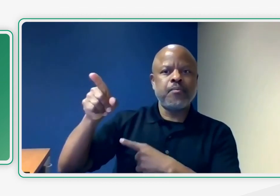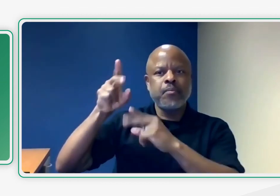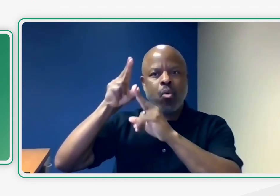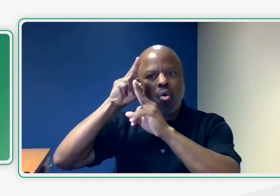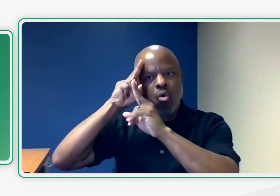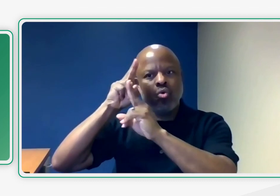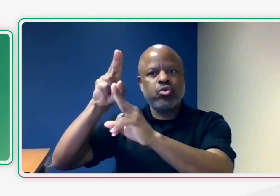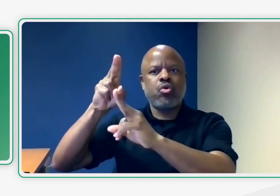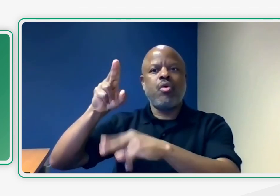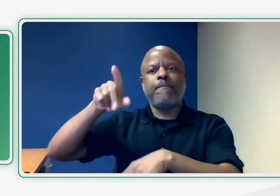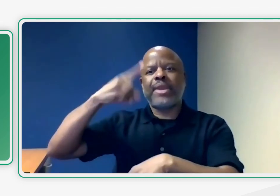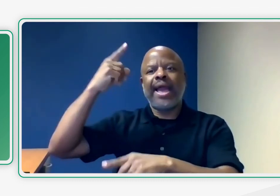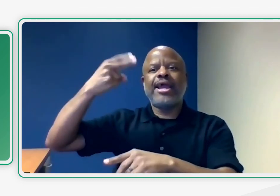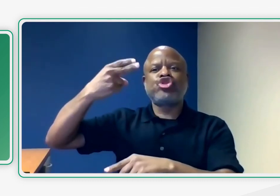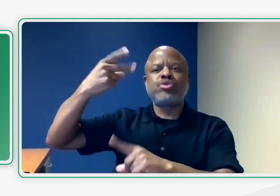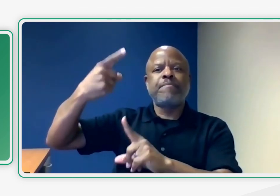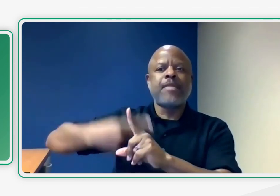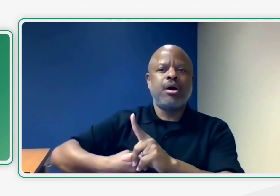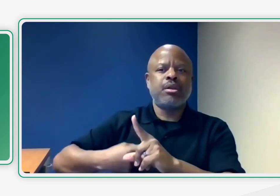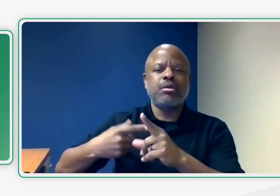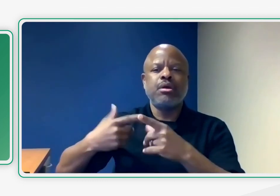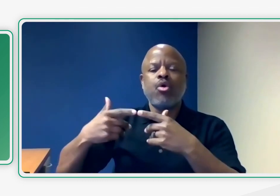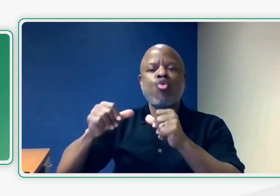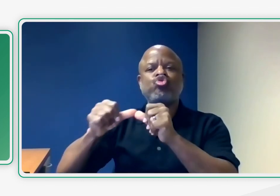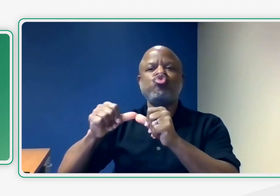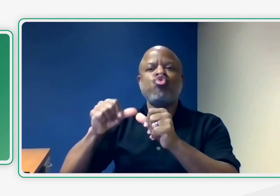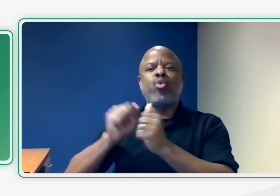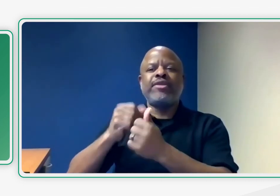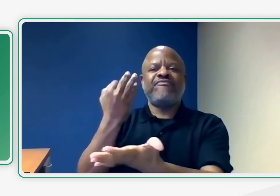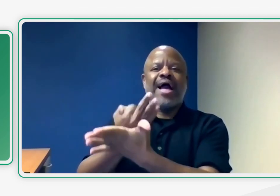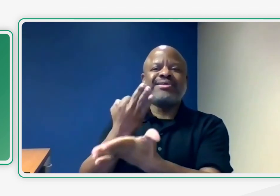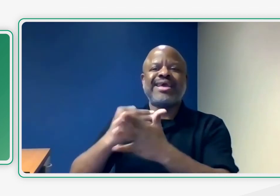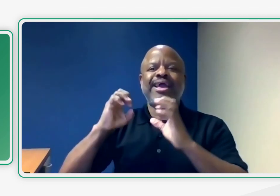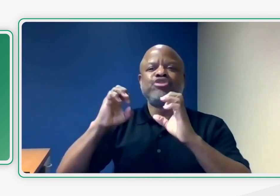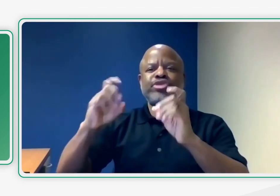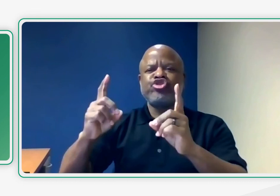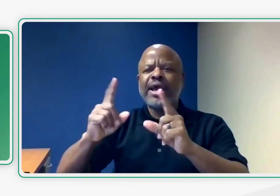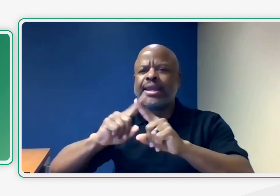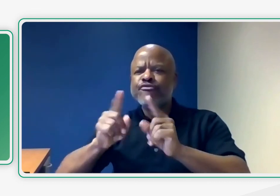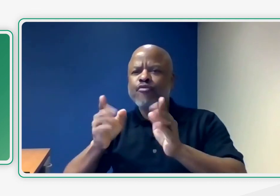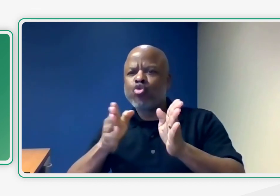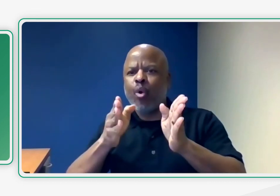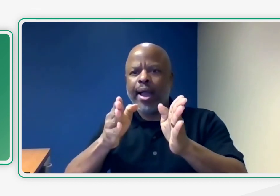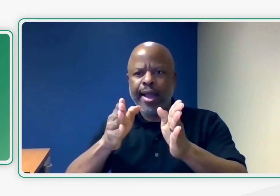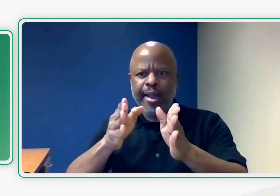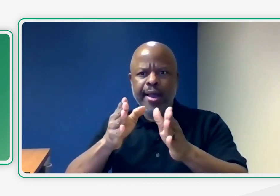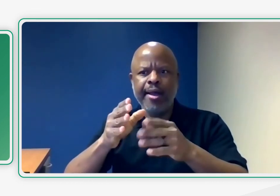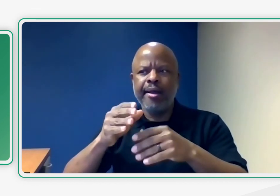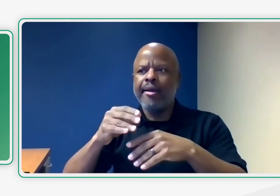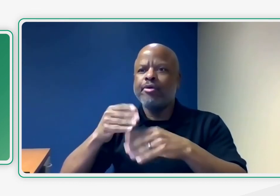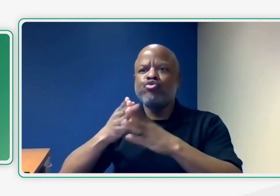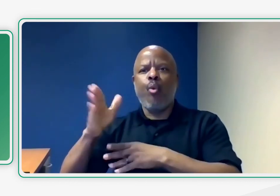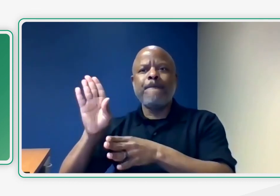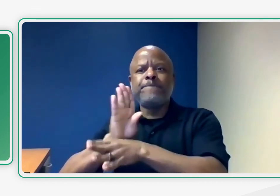CSD is starting an amazing series honoring Black History Month. And we will continue with financial